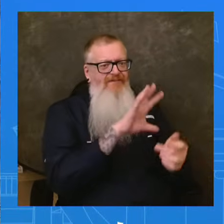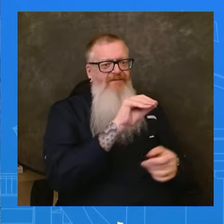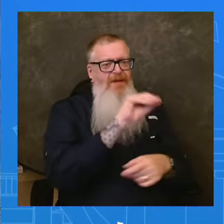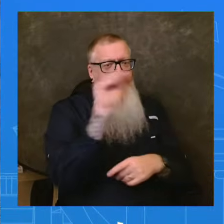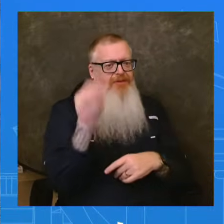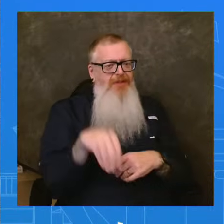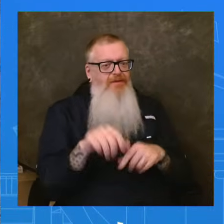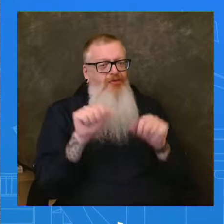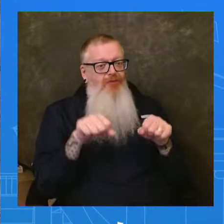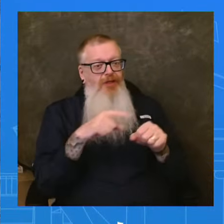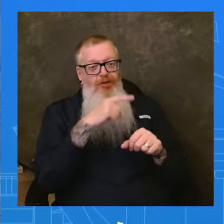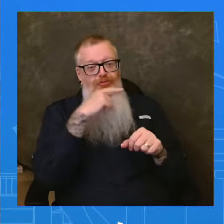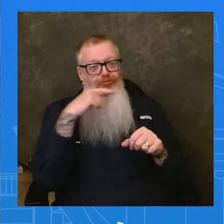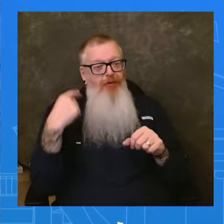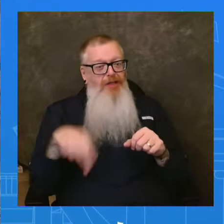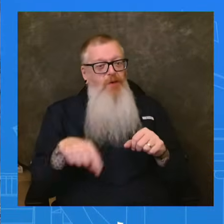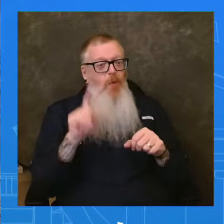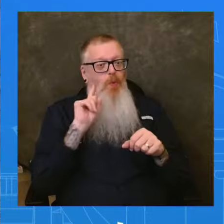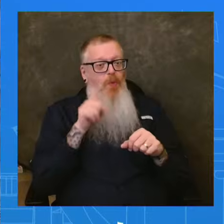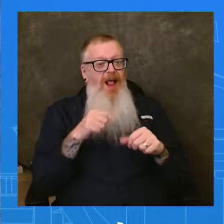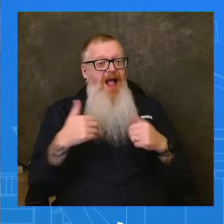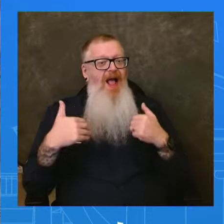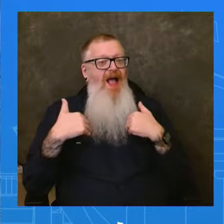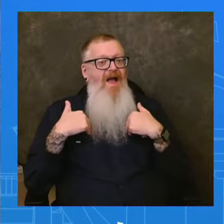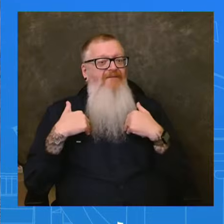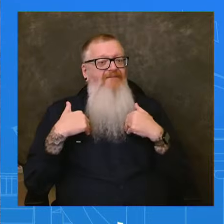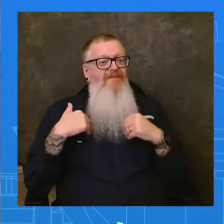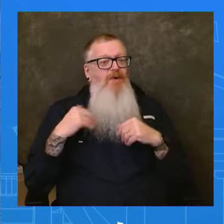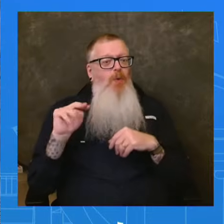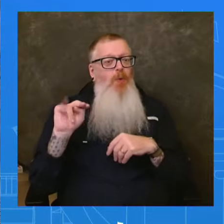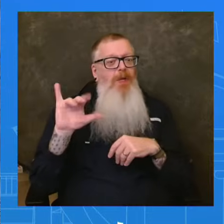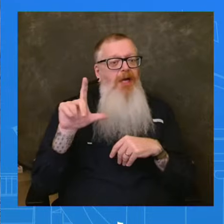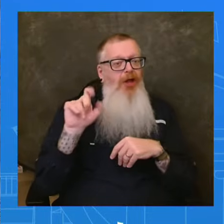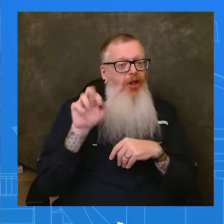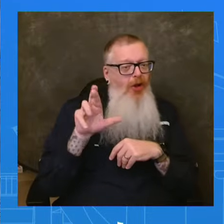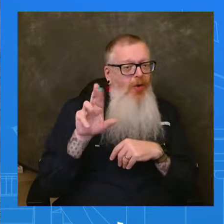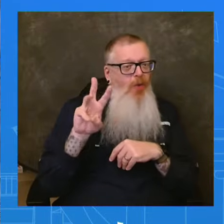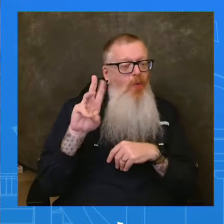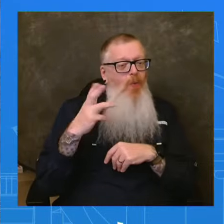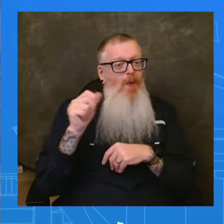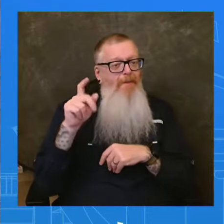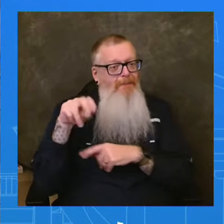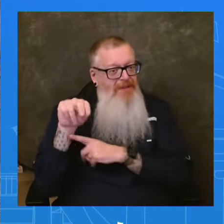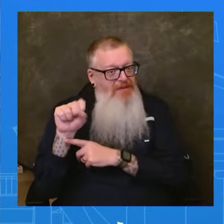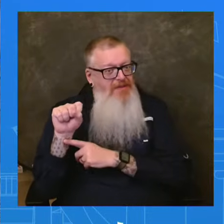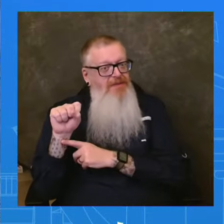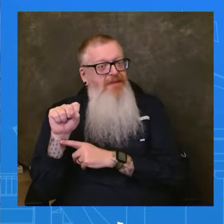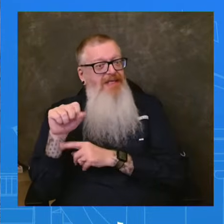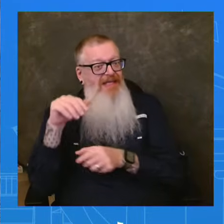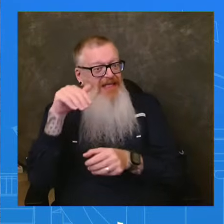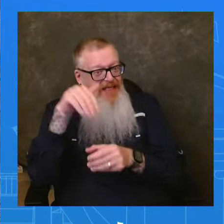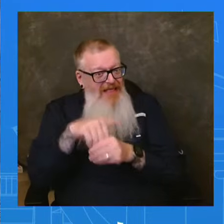Ms. Jean-Pierre: Yeah. The Press: -- would this administration, you know, let the American public know that that kind of risk is real?